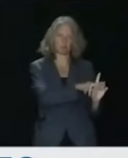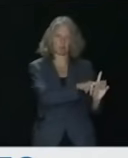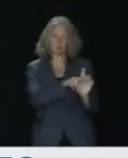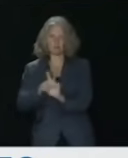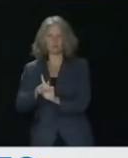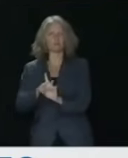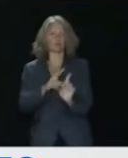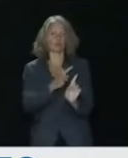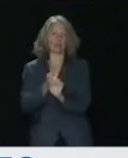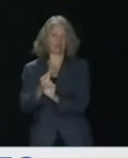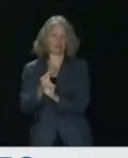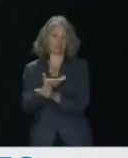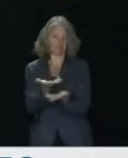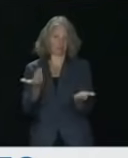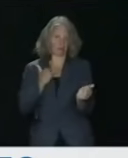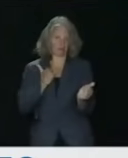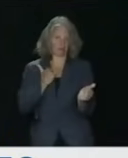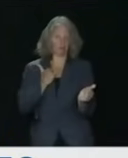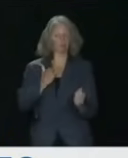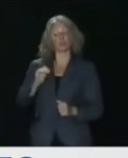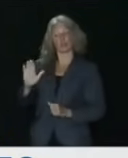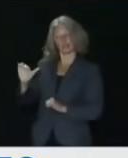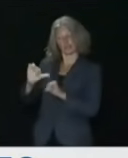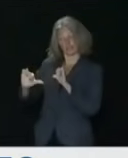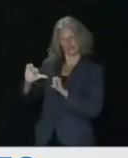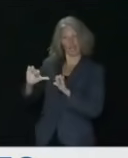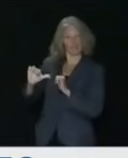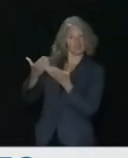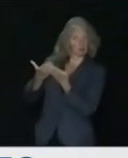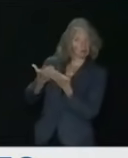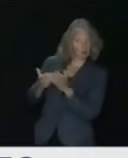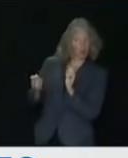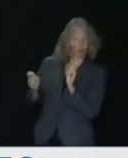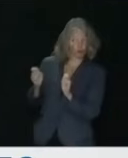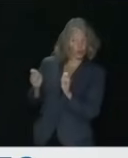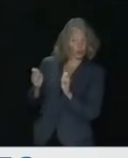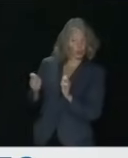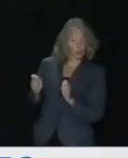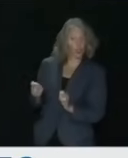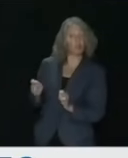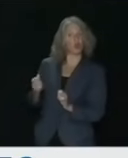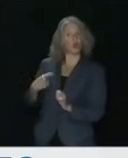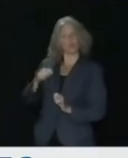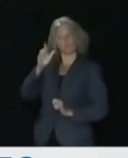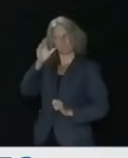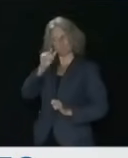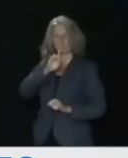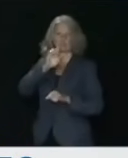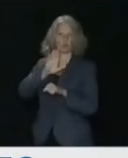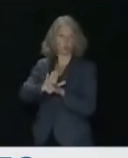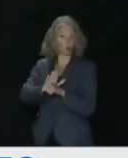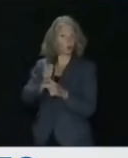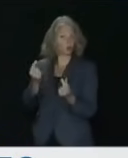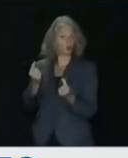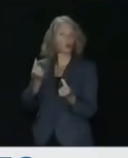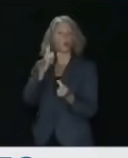MAINTAIN OPTIMAL USE OF VACCINES